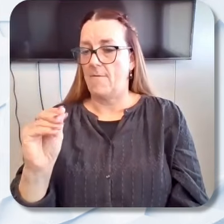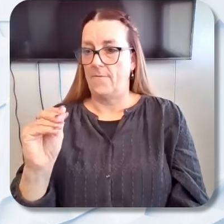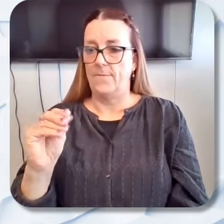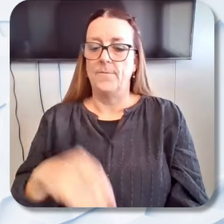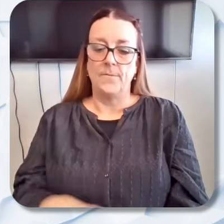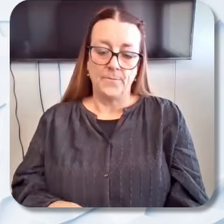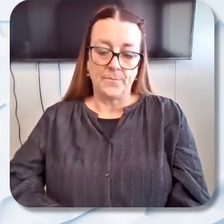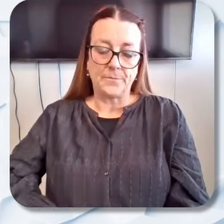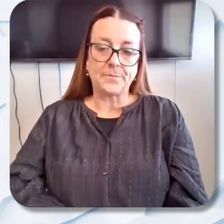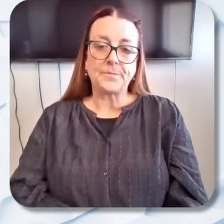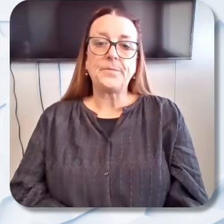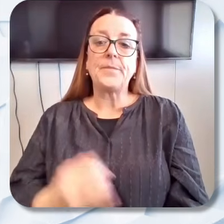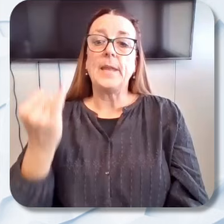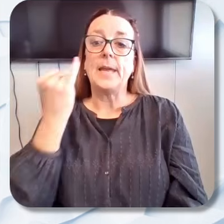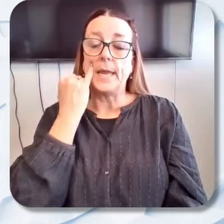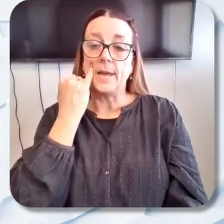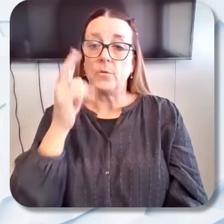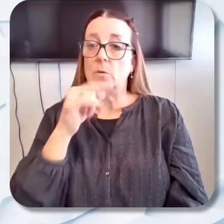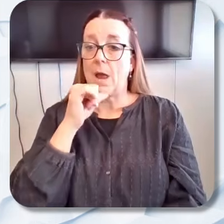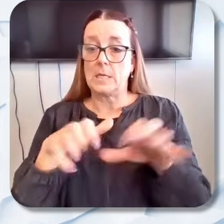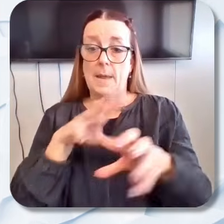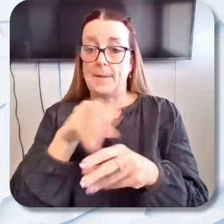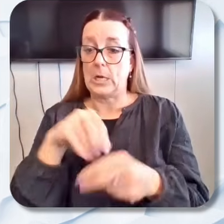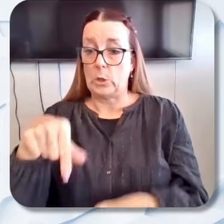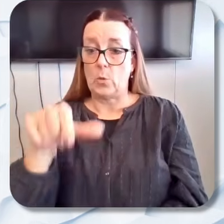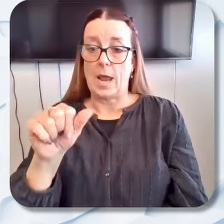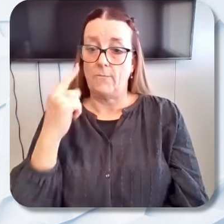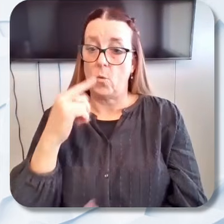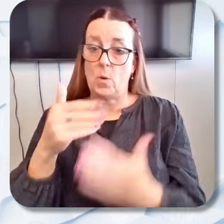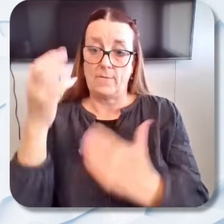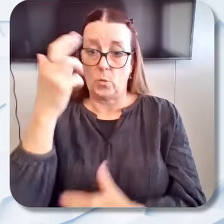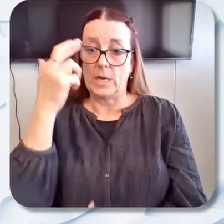But if you didn't get to put it in the Q and A for whatever reason, please go ahead and